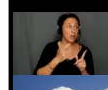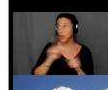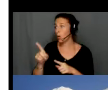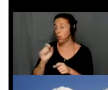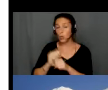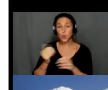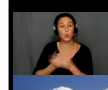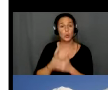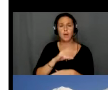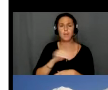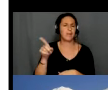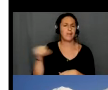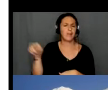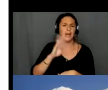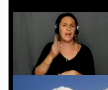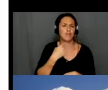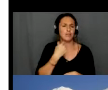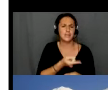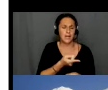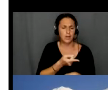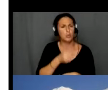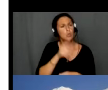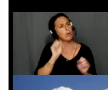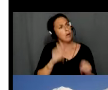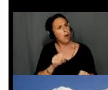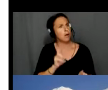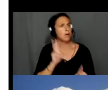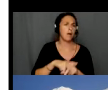complaint. They never tell you about cal OSHA or what is the labor